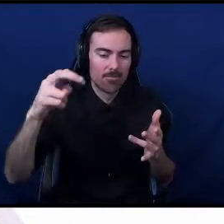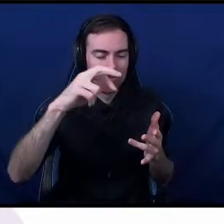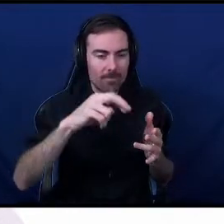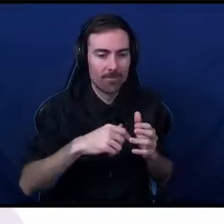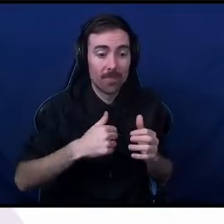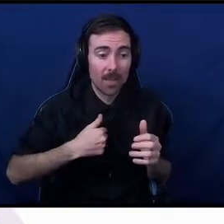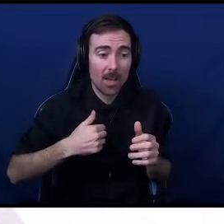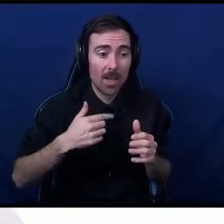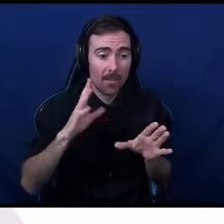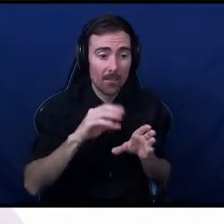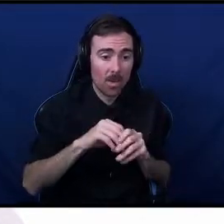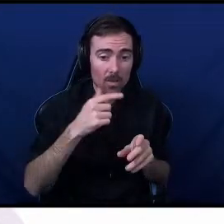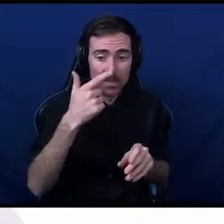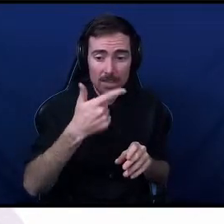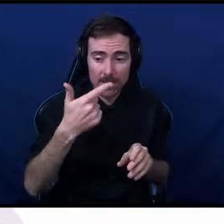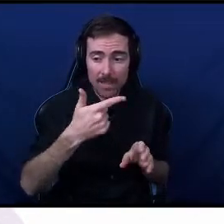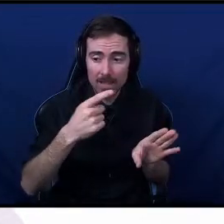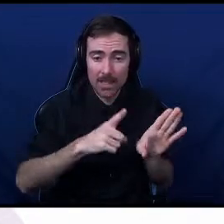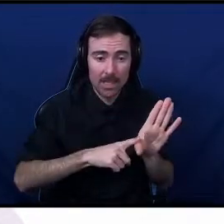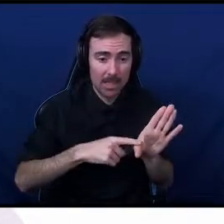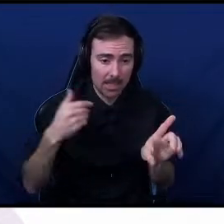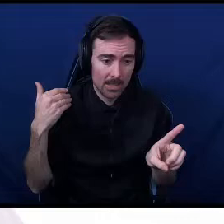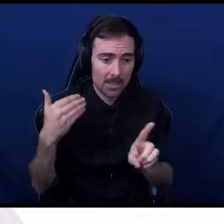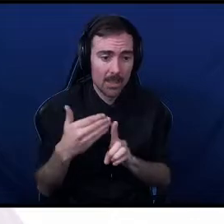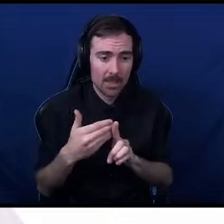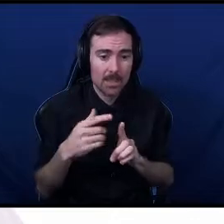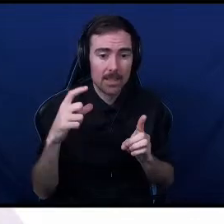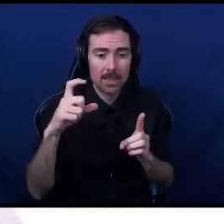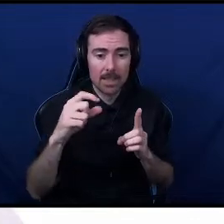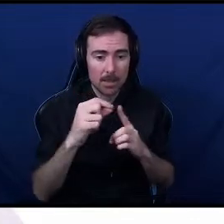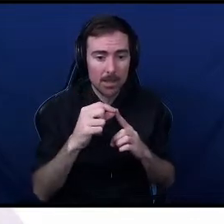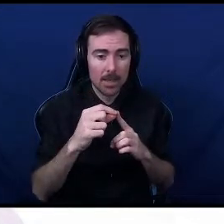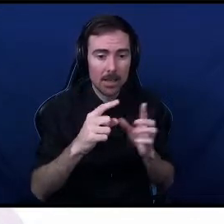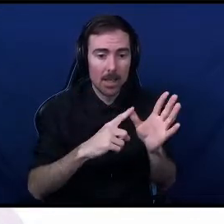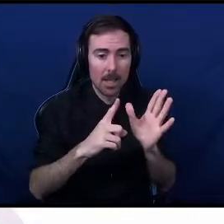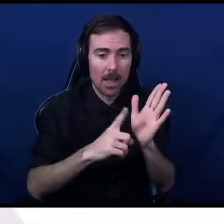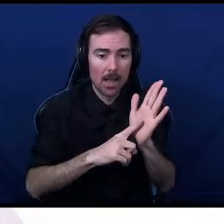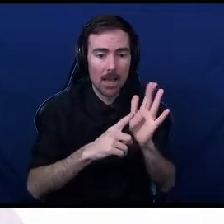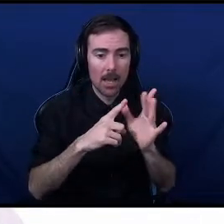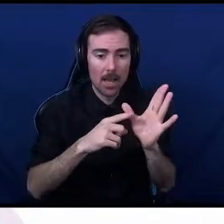Alliance, and actually have a background in design as well. So it's great to be with you all.